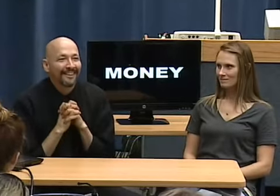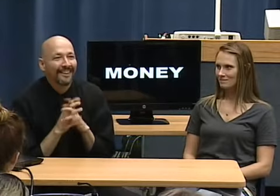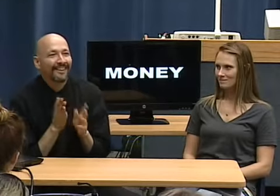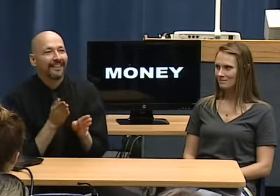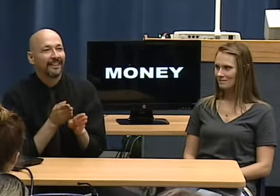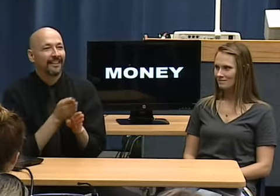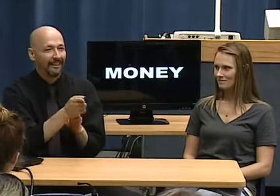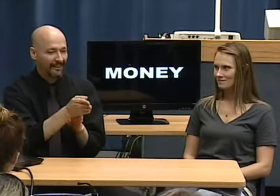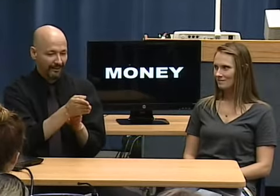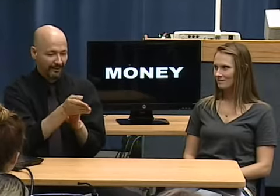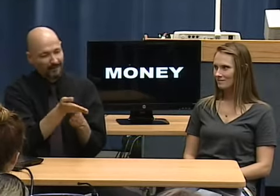Major.